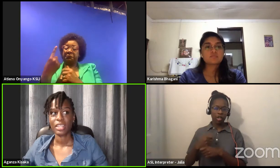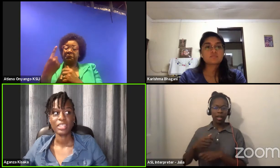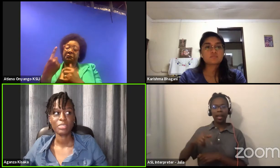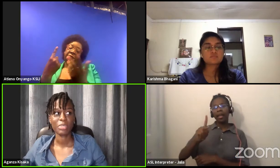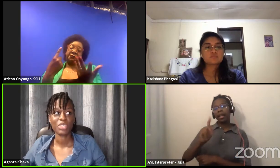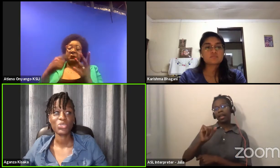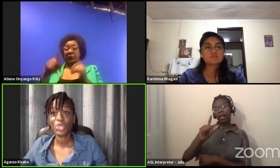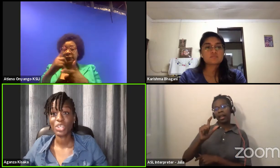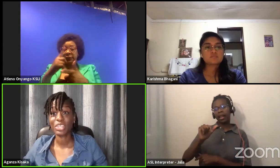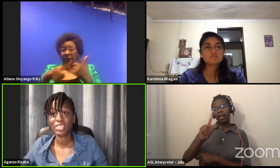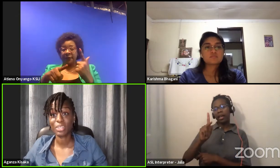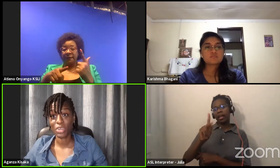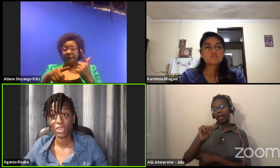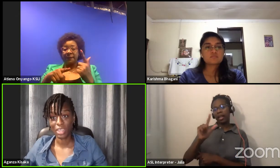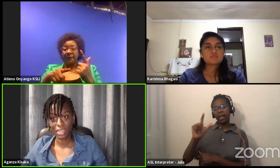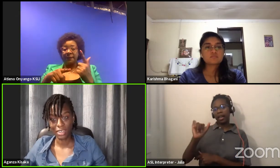That is being two years and working.